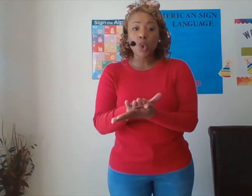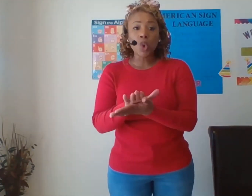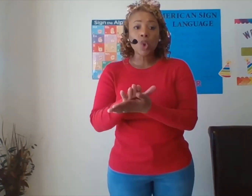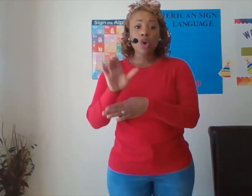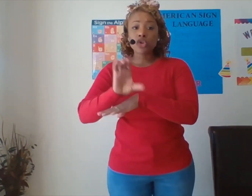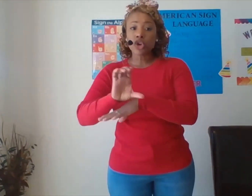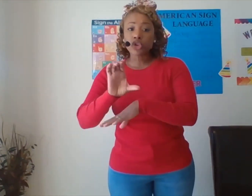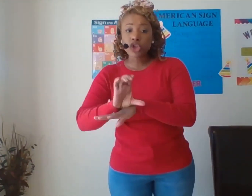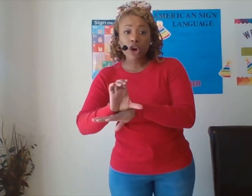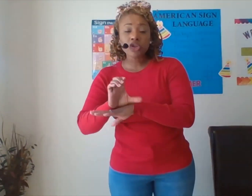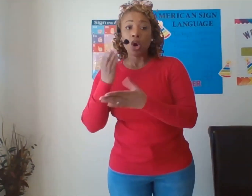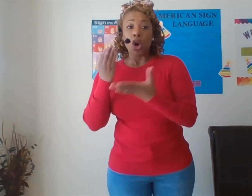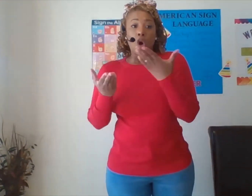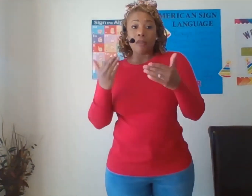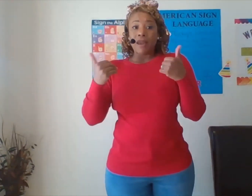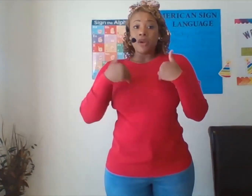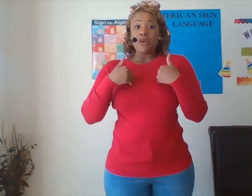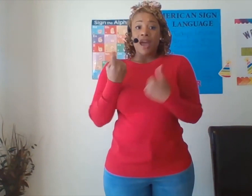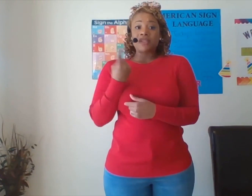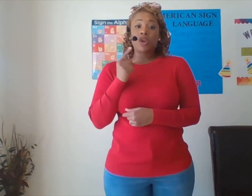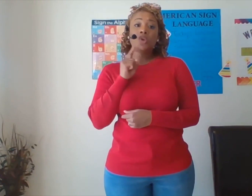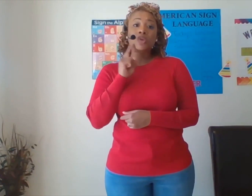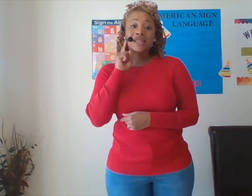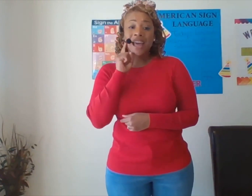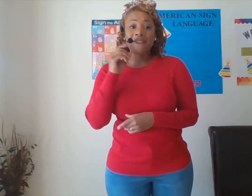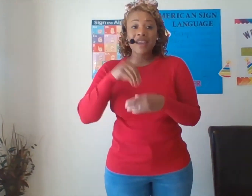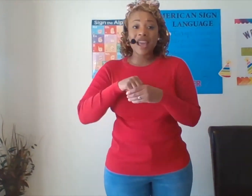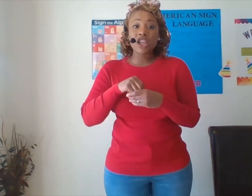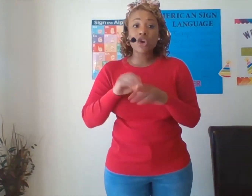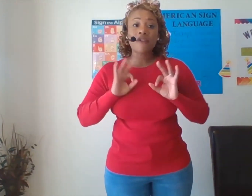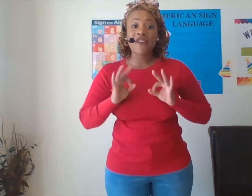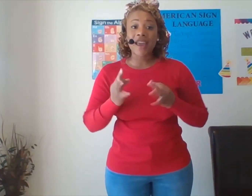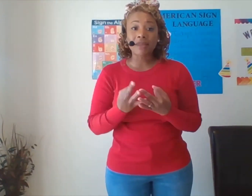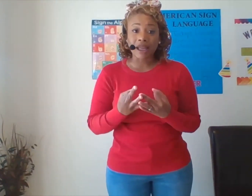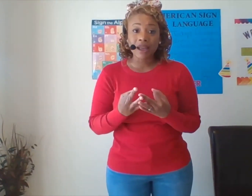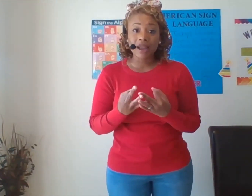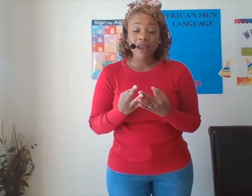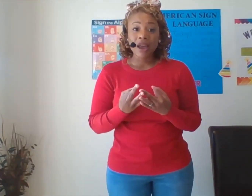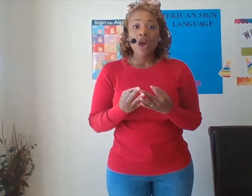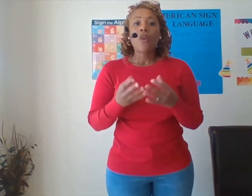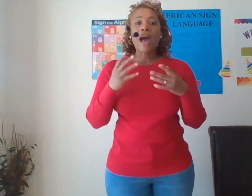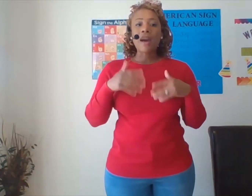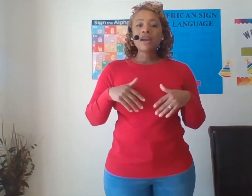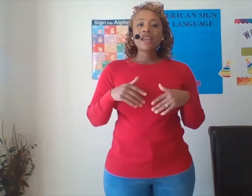your church or maybe you have someone who's deaf in your family well I'm going